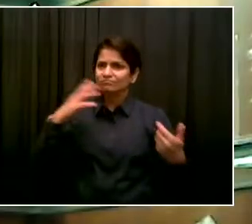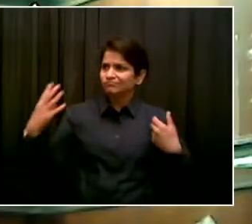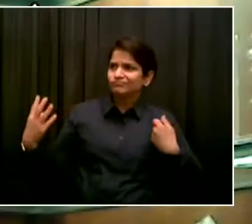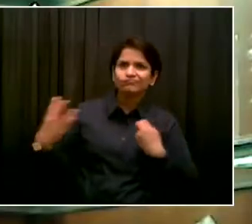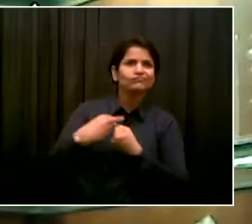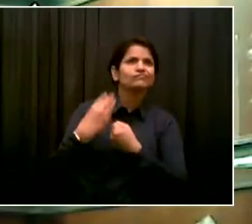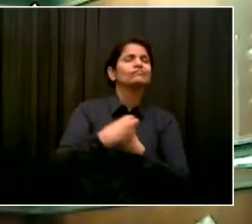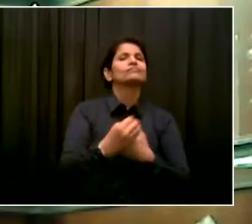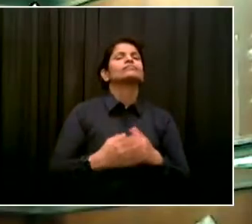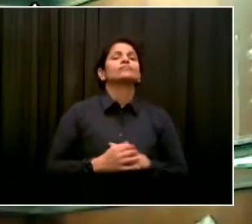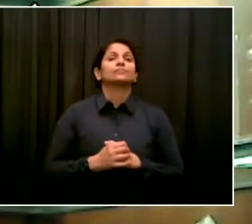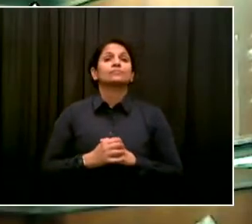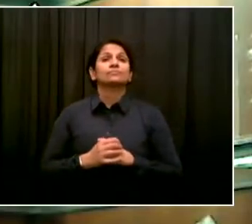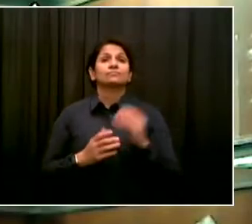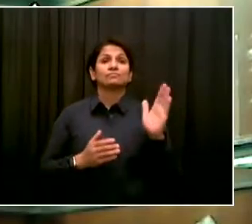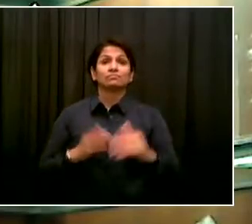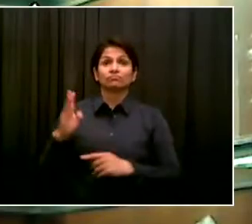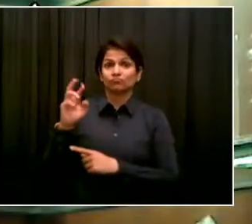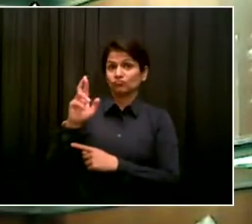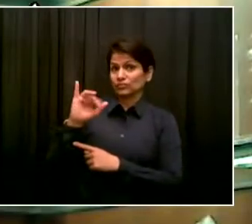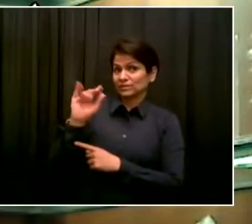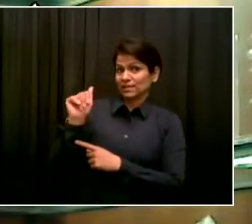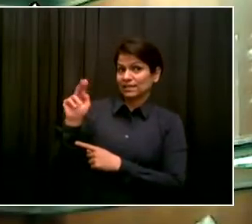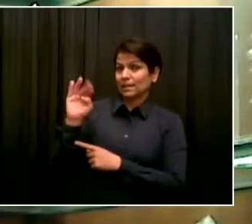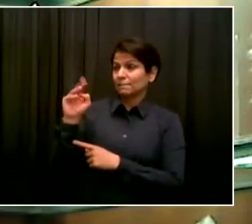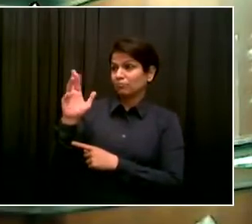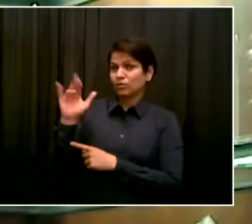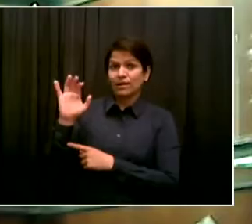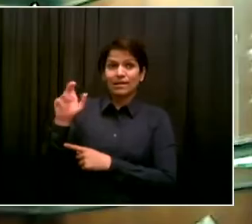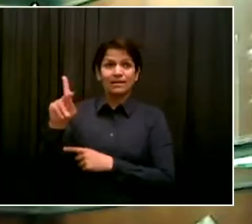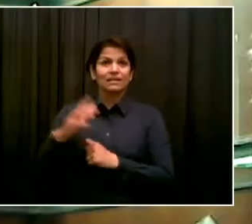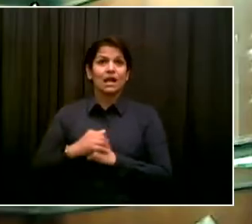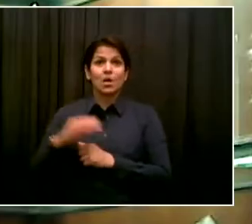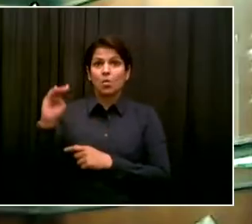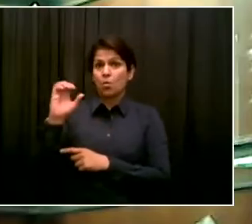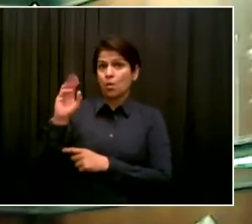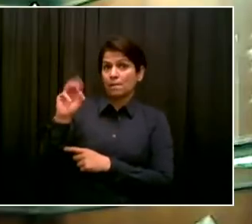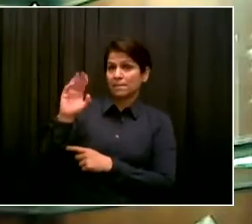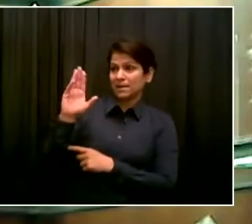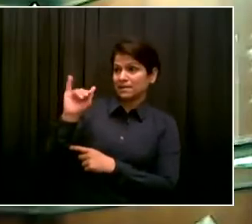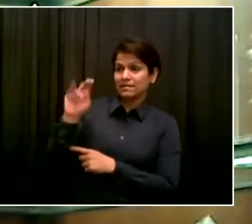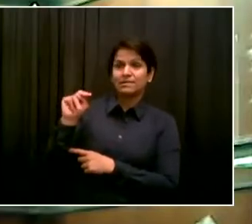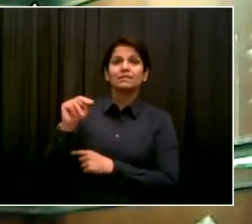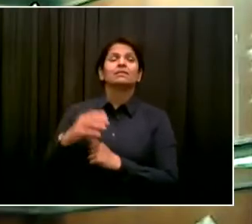WE TALK ABOUT POLICING IN THE 21st CENTURY AND TODAY WE ARE ACHIEVNIG THAT TOGETHER. I WANT TO THANK EVERYONE WHO